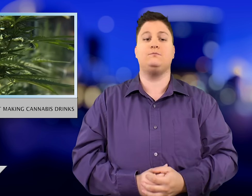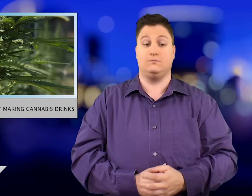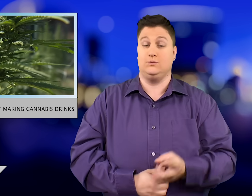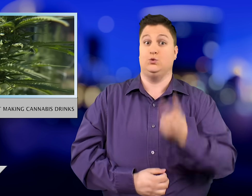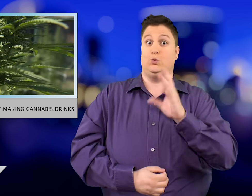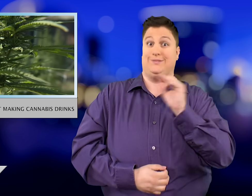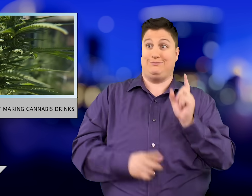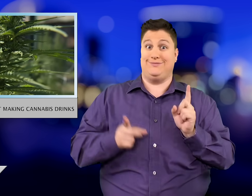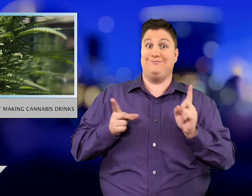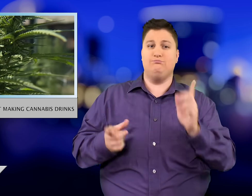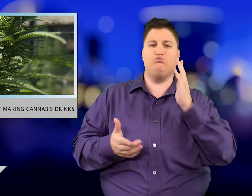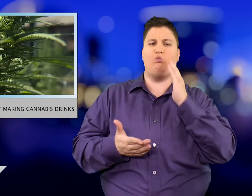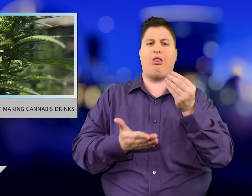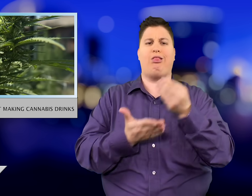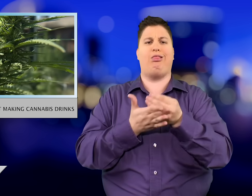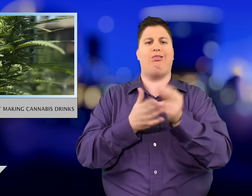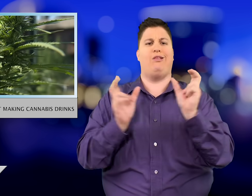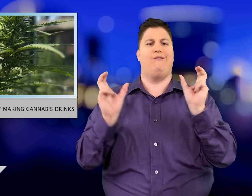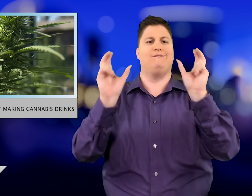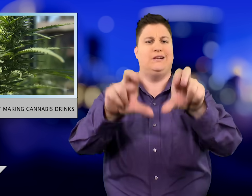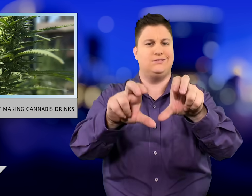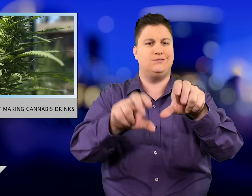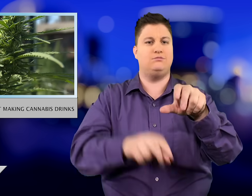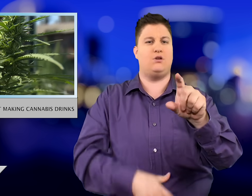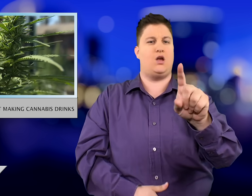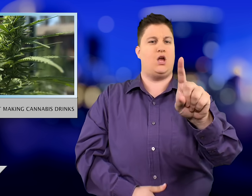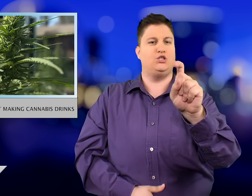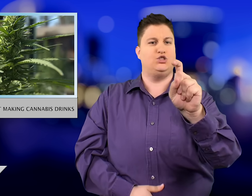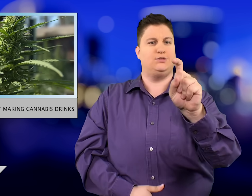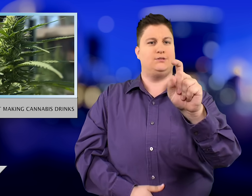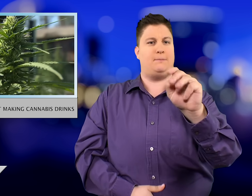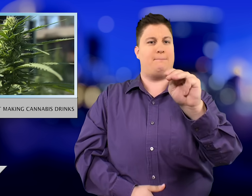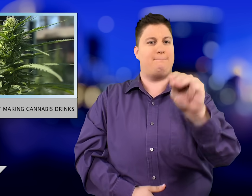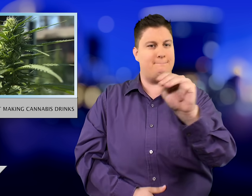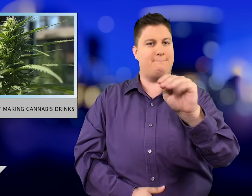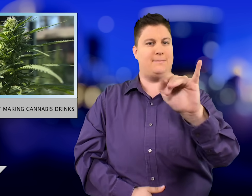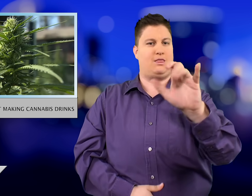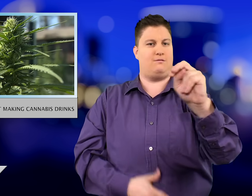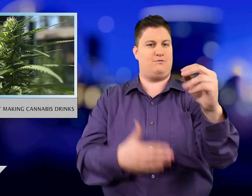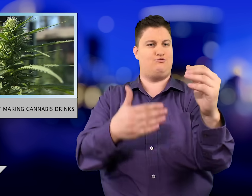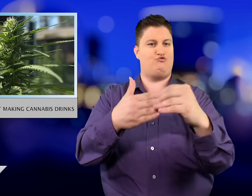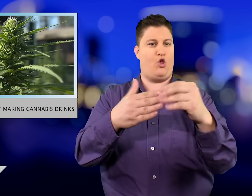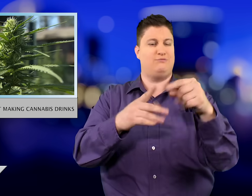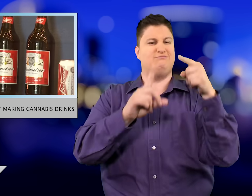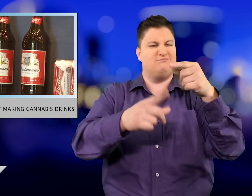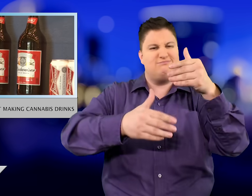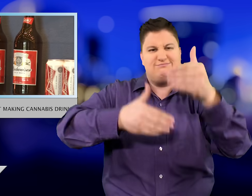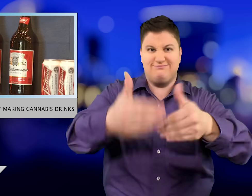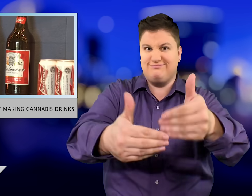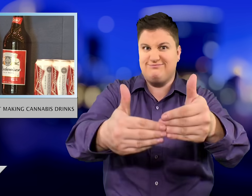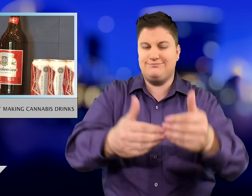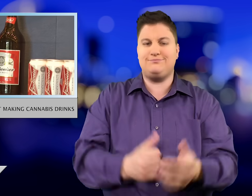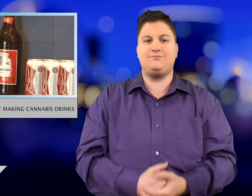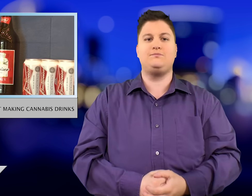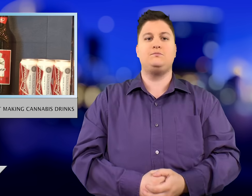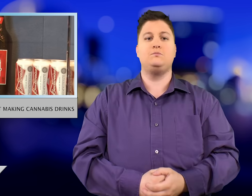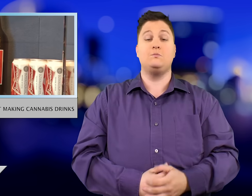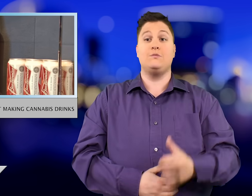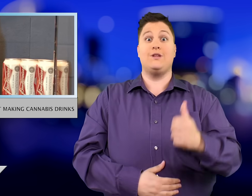The two companies will invest a combined $100 million into the effort.